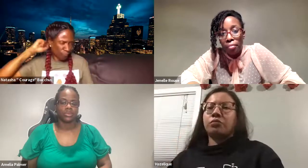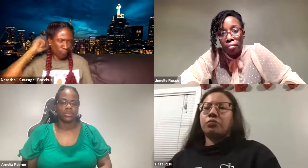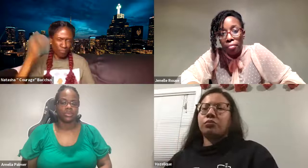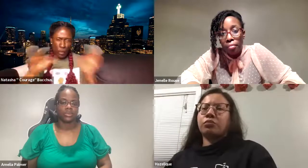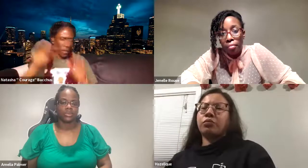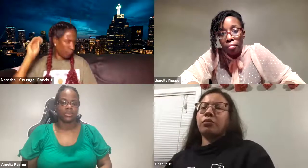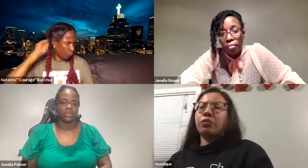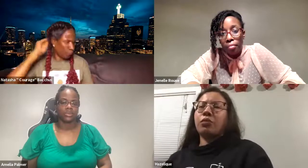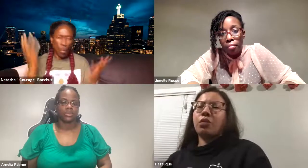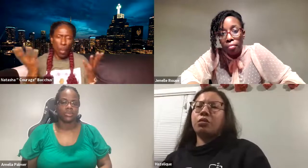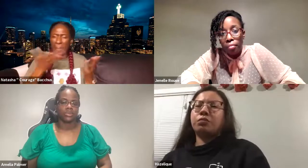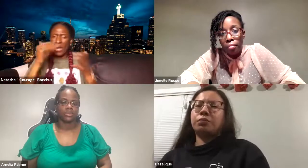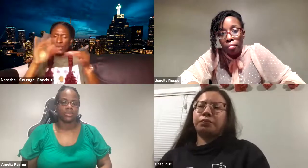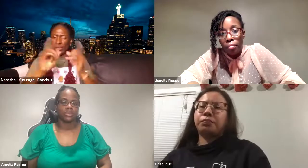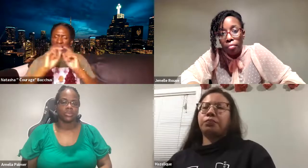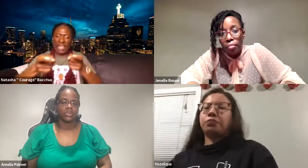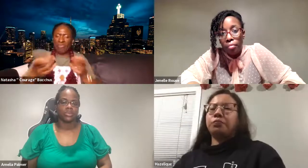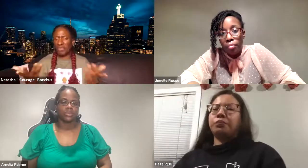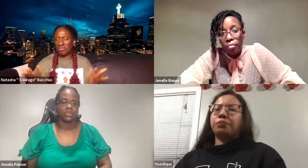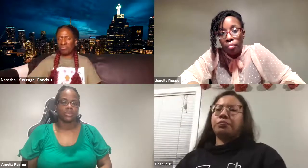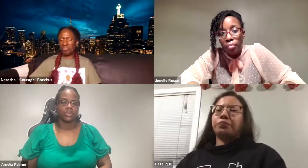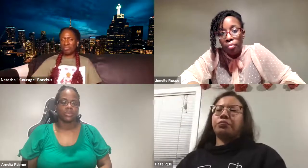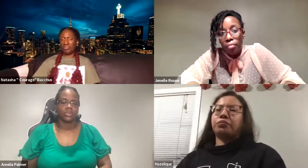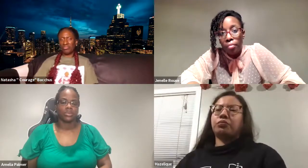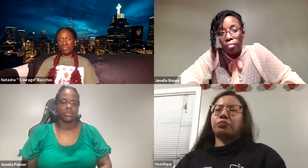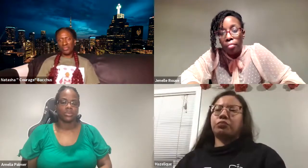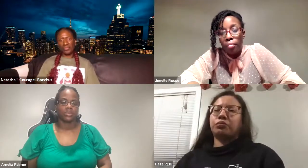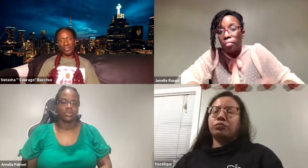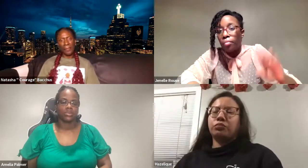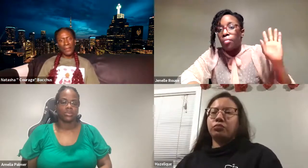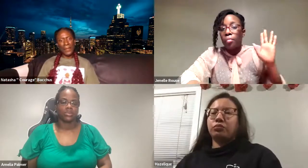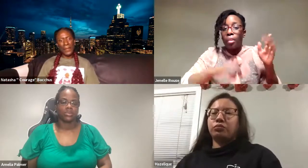thinking about BASL, Oneida sign language, what is your one gift that